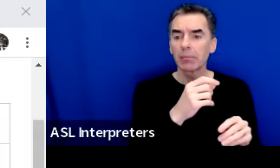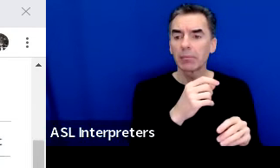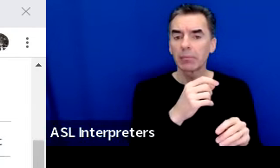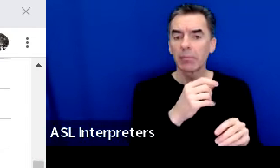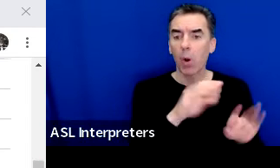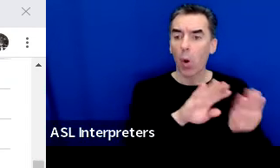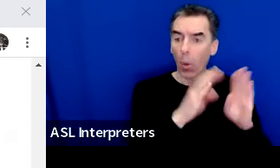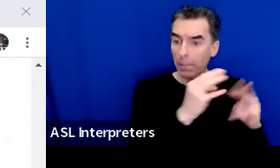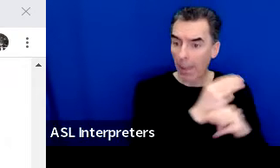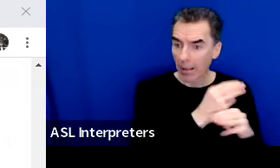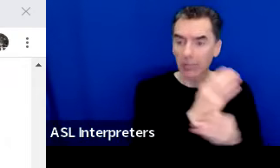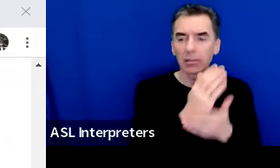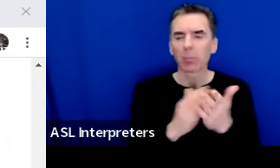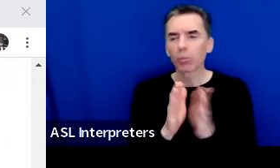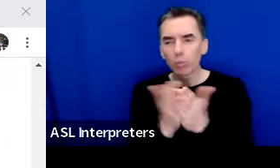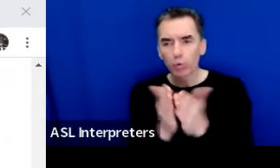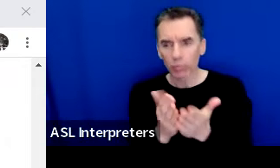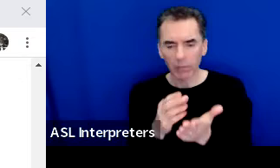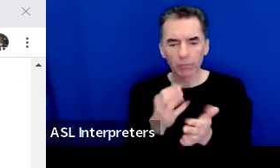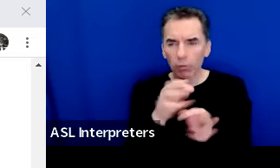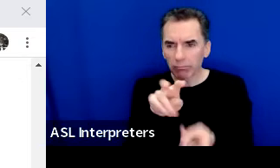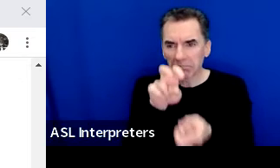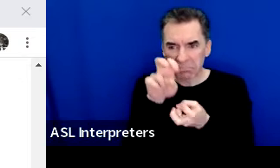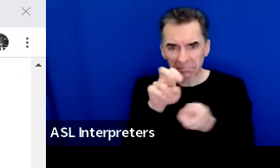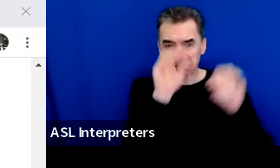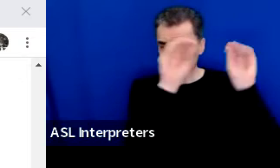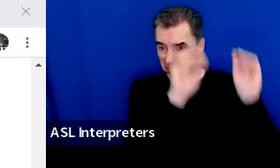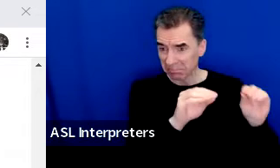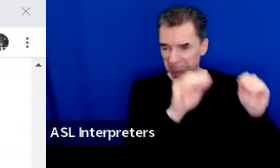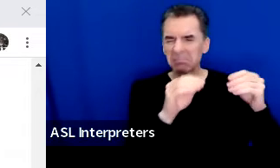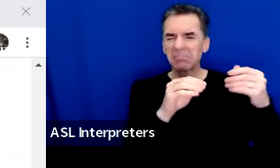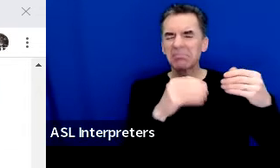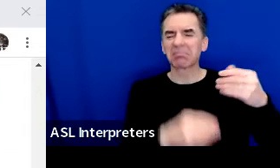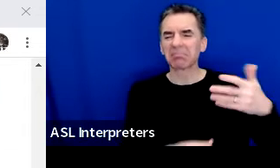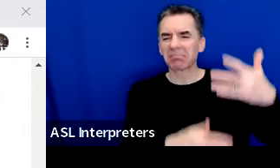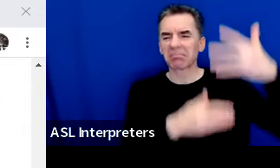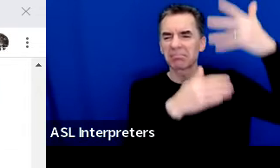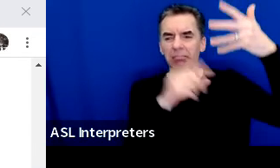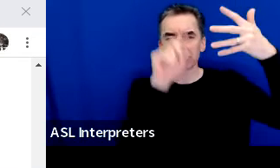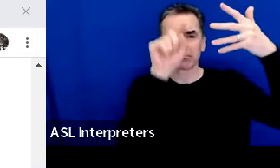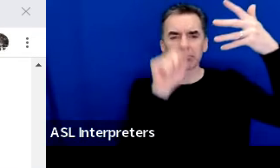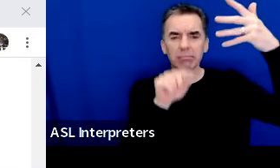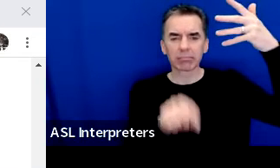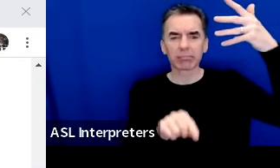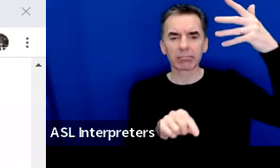but then when you go down, I'll just drop to the bottom so we can take a look and we can look at an assignment.